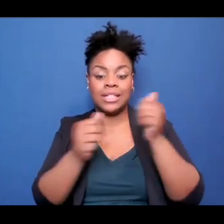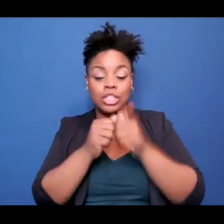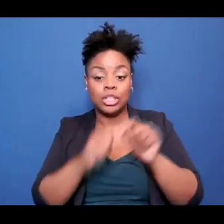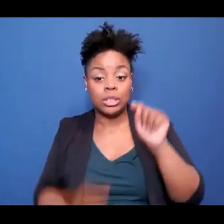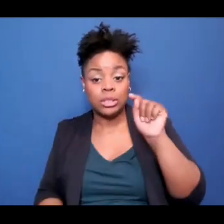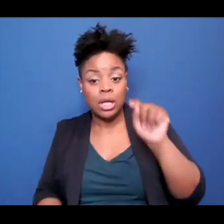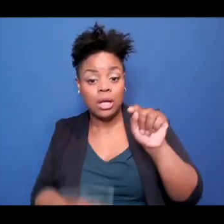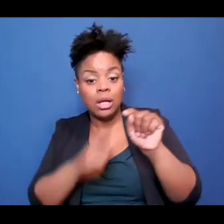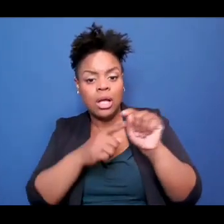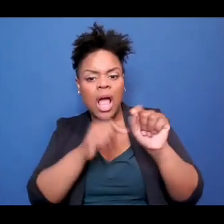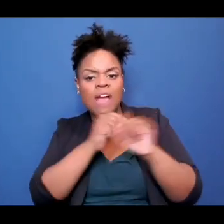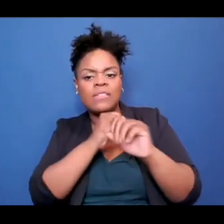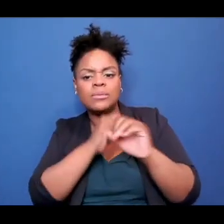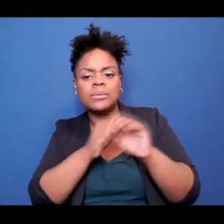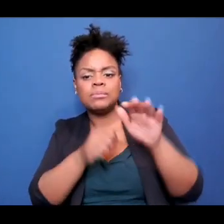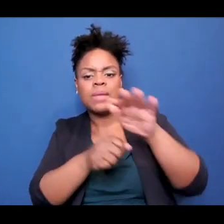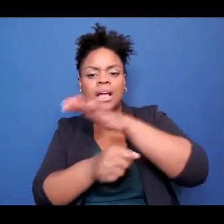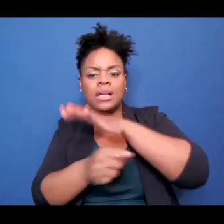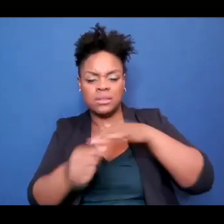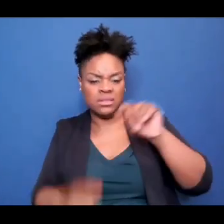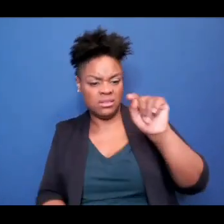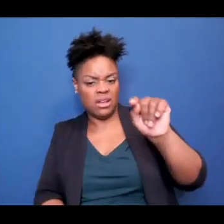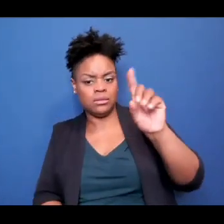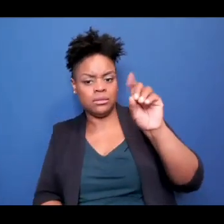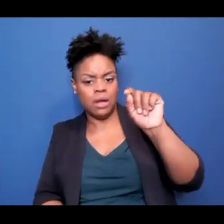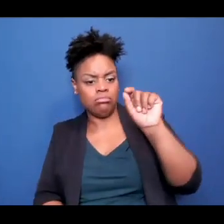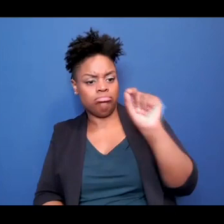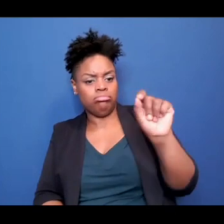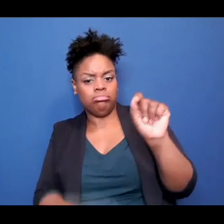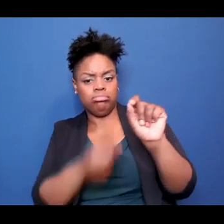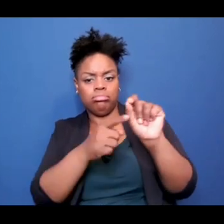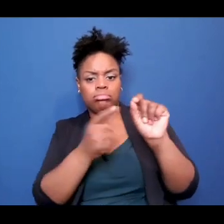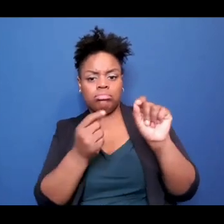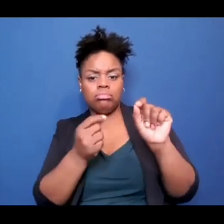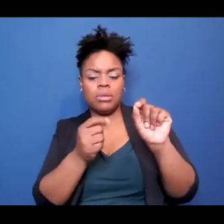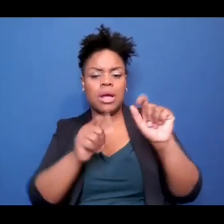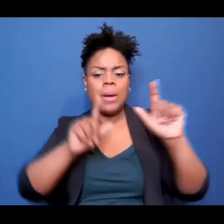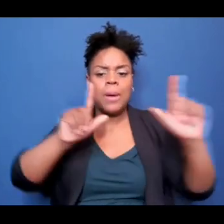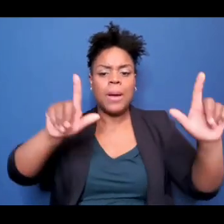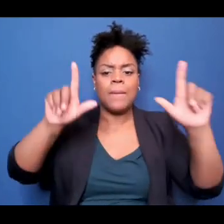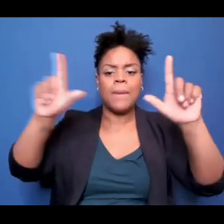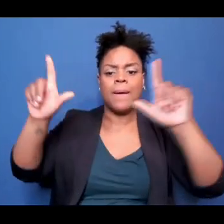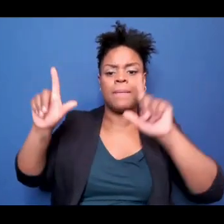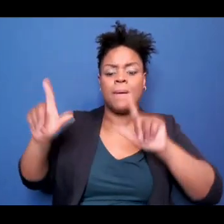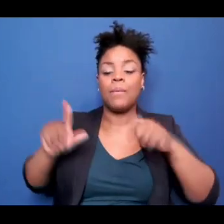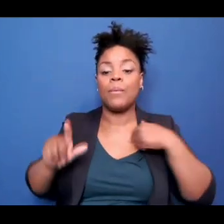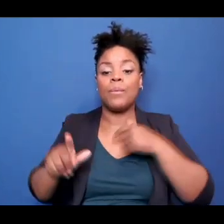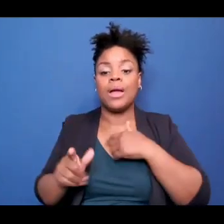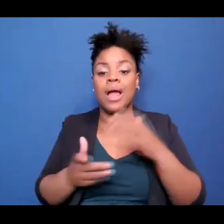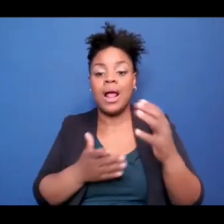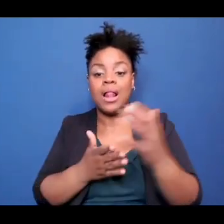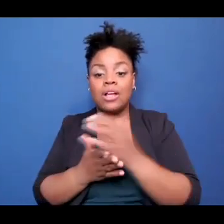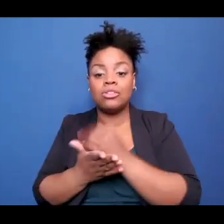SO EACH DOT IS AN AD SPACE. SO WHETHER IT BE PHONE KIOSK OR OTHER KINDS OF STREET FURNITURE AND OTHER AD PANELS.